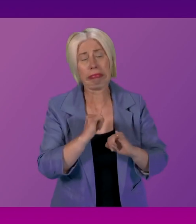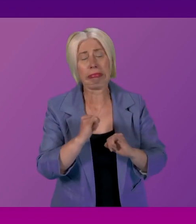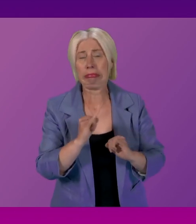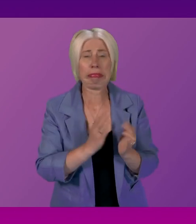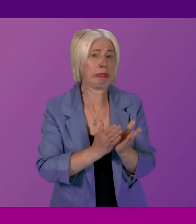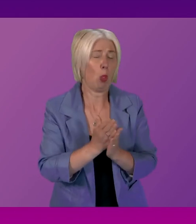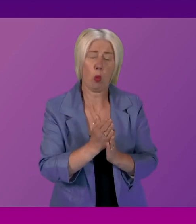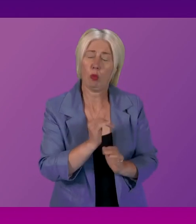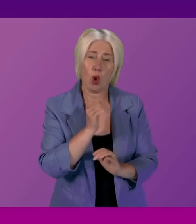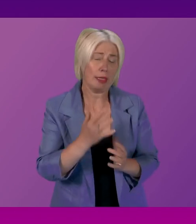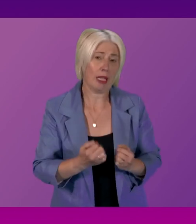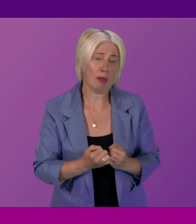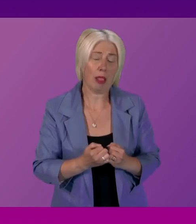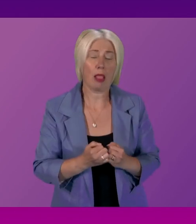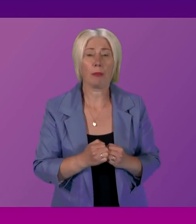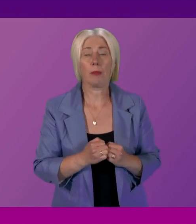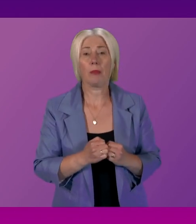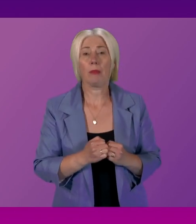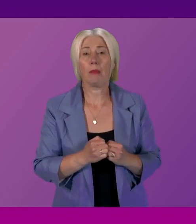through. I will try to give some context.